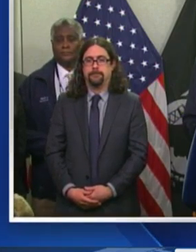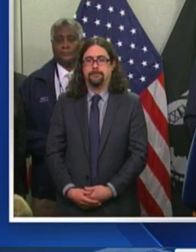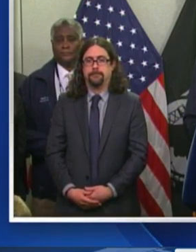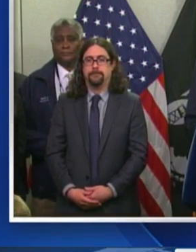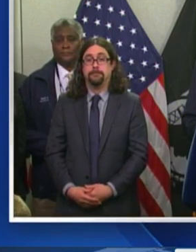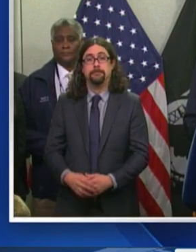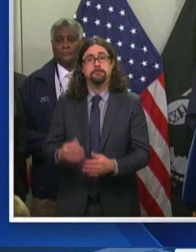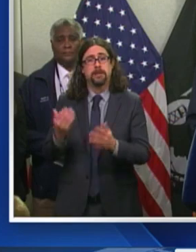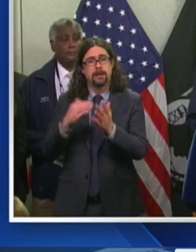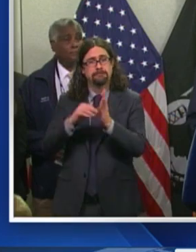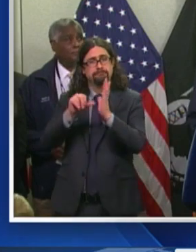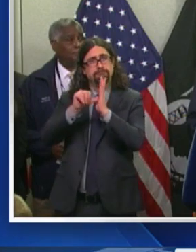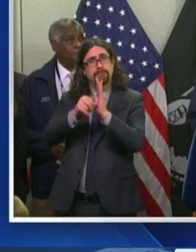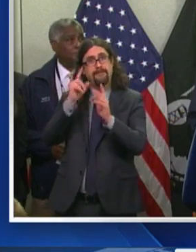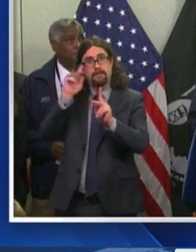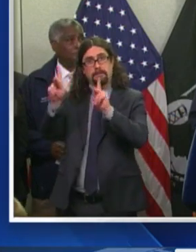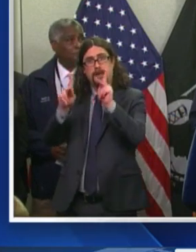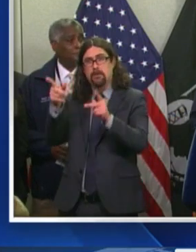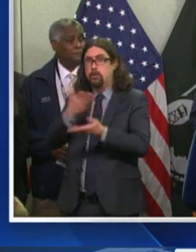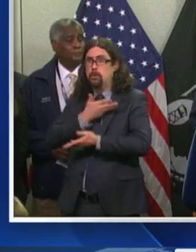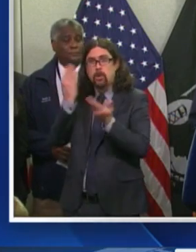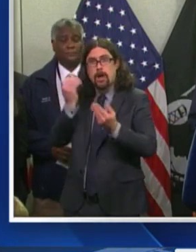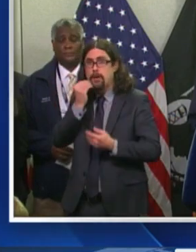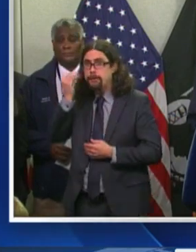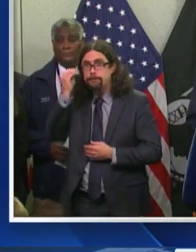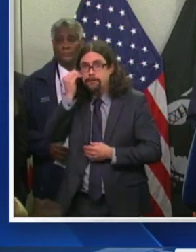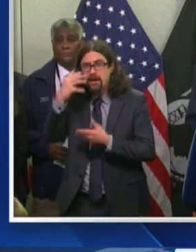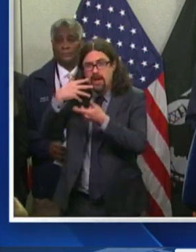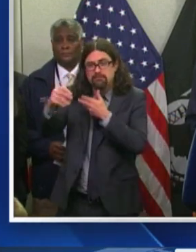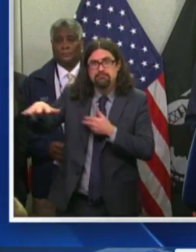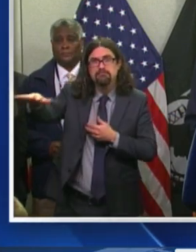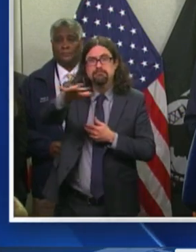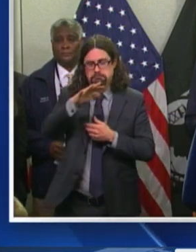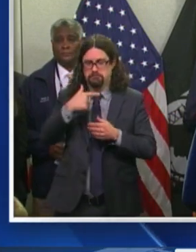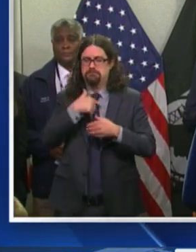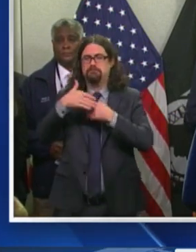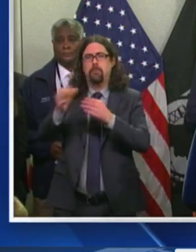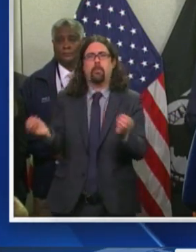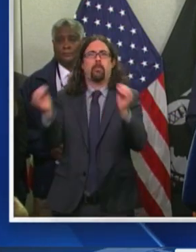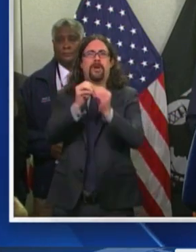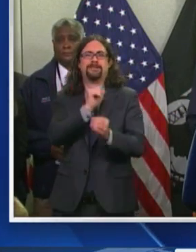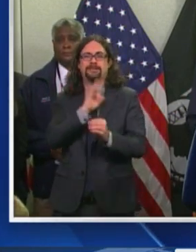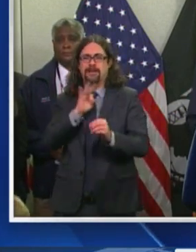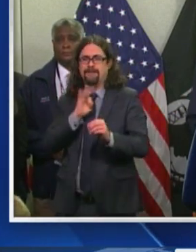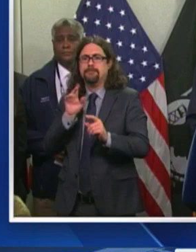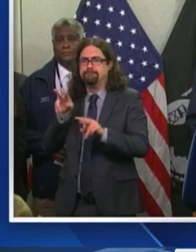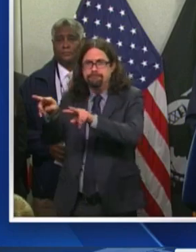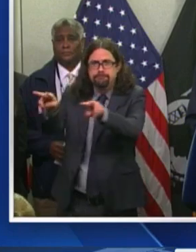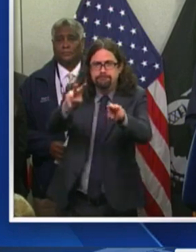ADDITIONAL OUTREACH EFFORTS AND ADDITIONAL PERSONNEL ARE BEING APPLIED TO OUTREACH TO THE HOMELESS.